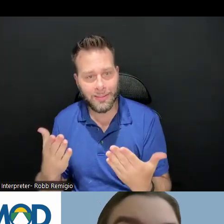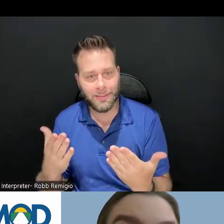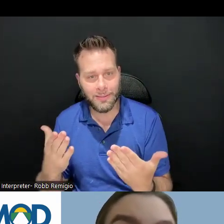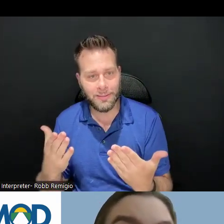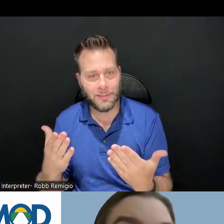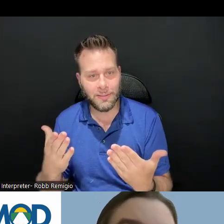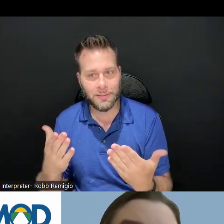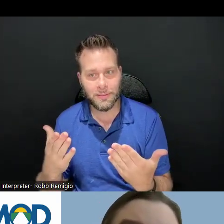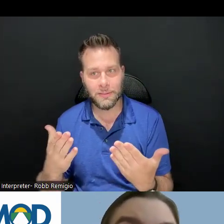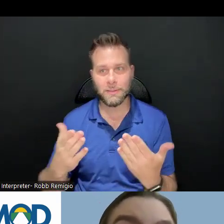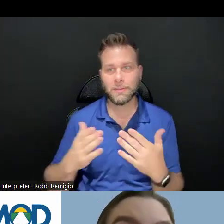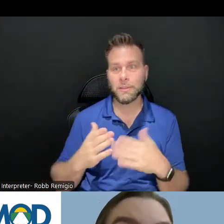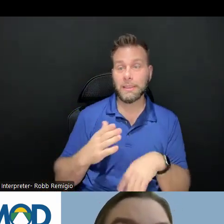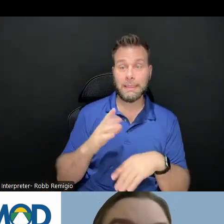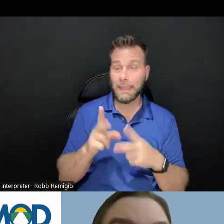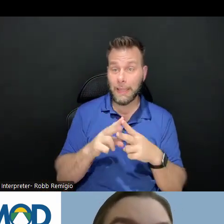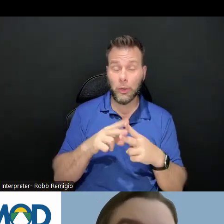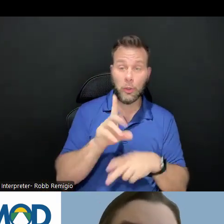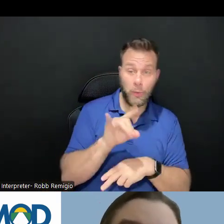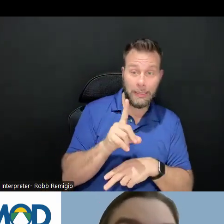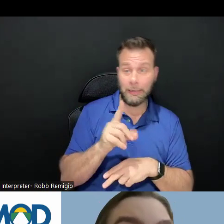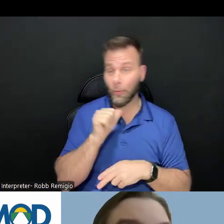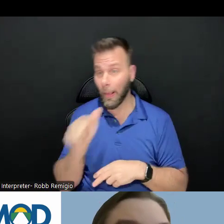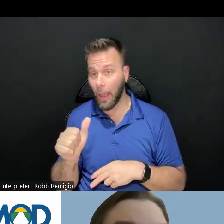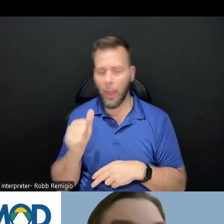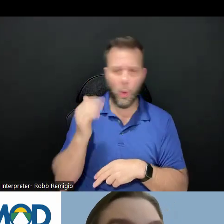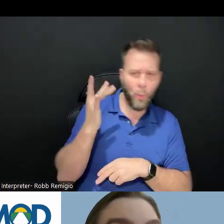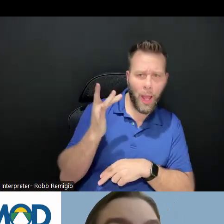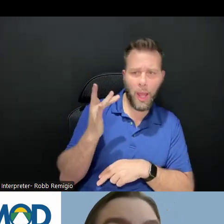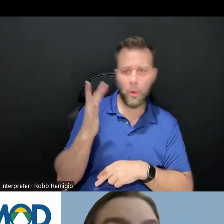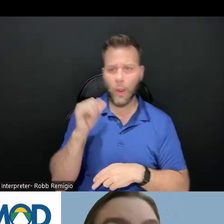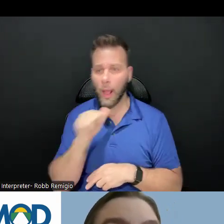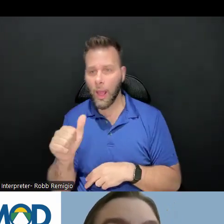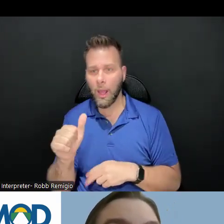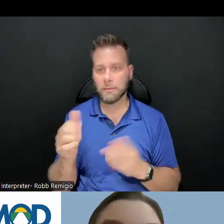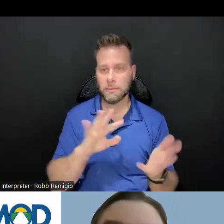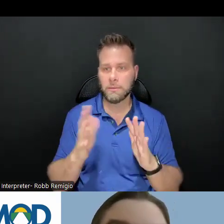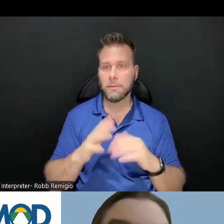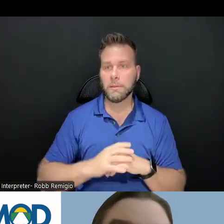clear response. You are providing it, you're not providing it, you know, why